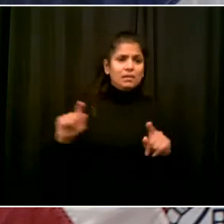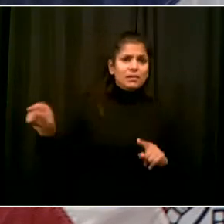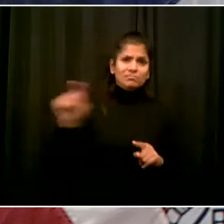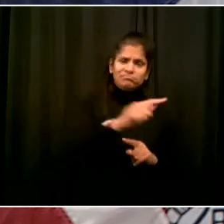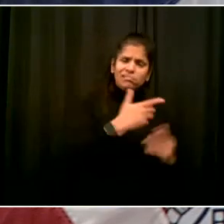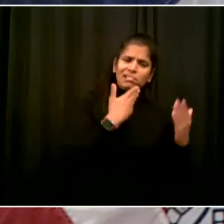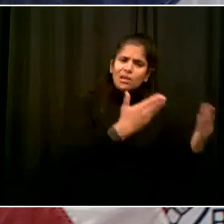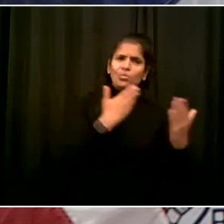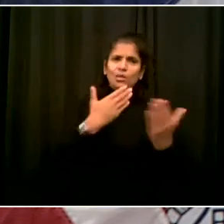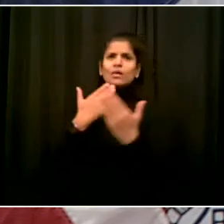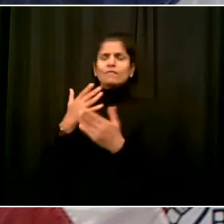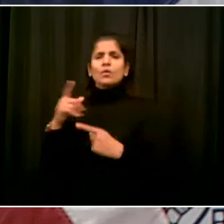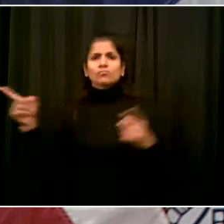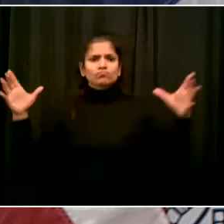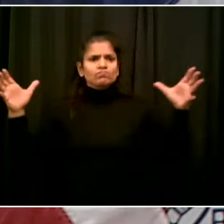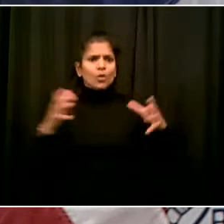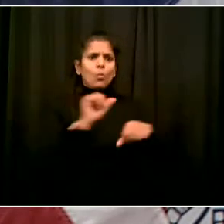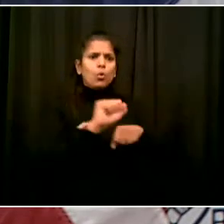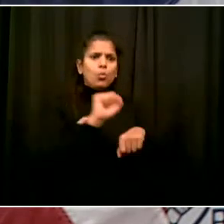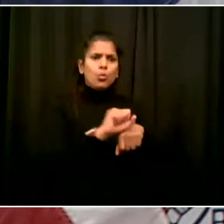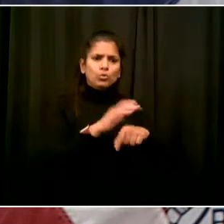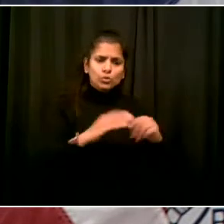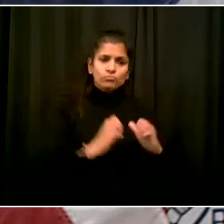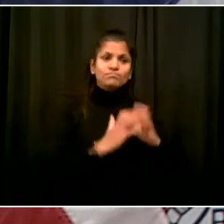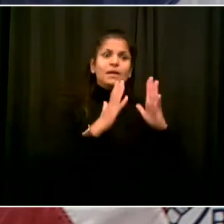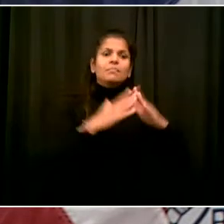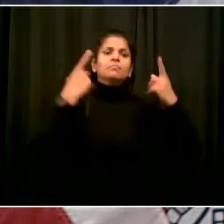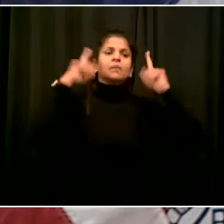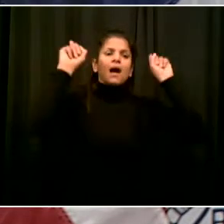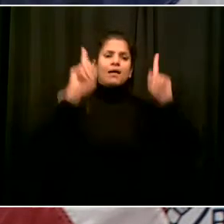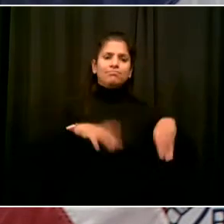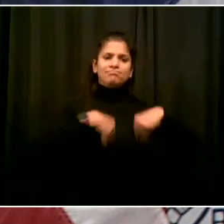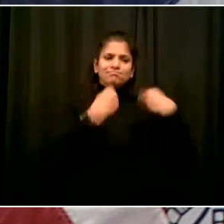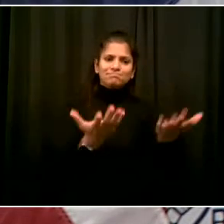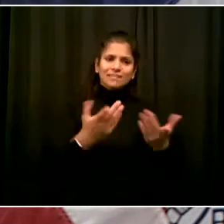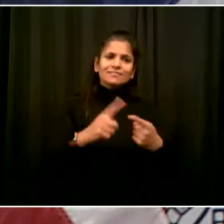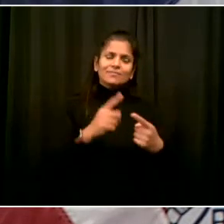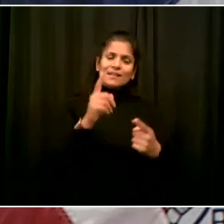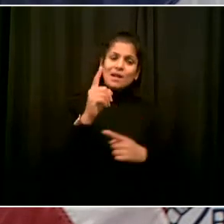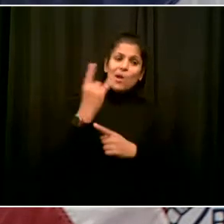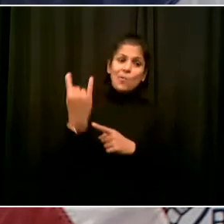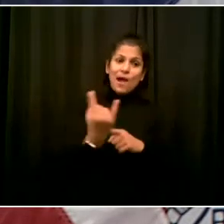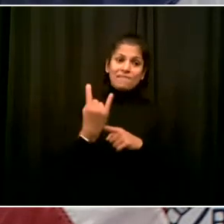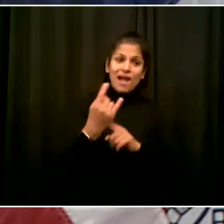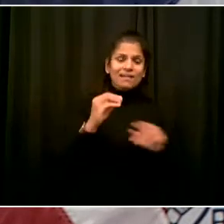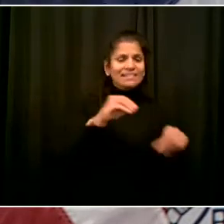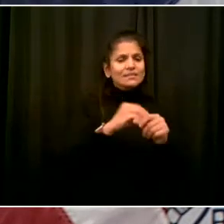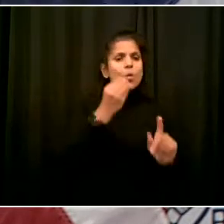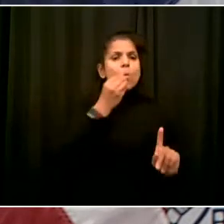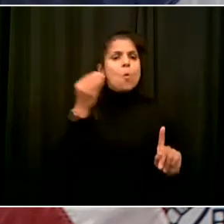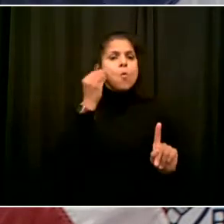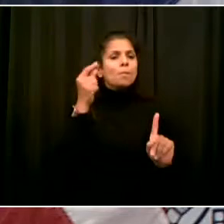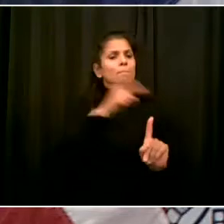THANK OUR CHIEF TECHNOLOGY OFFICER. EVERYONE WHO WORKED TOGETHER ON THIS. I WANT TO THANK